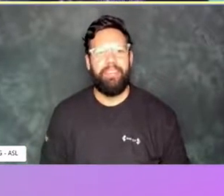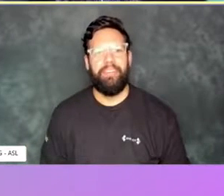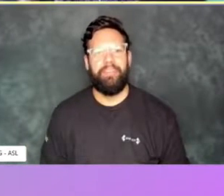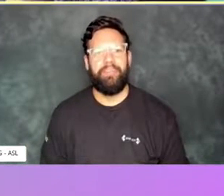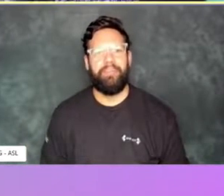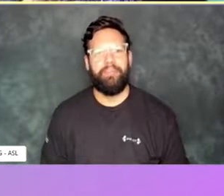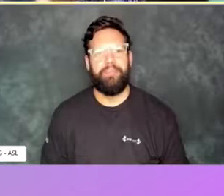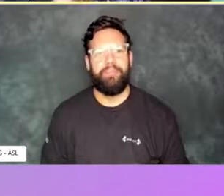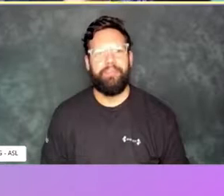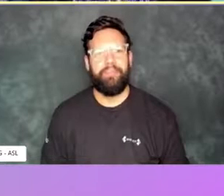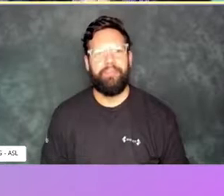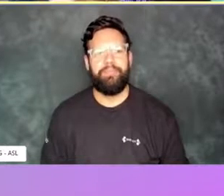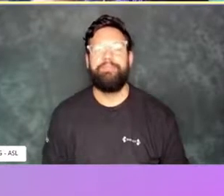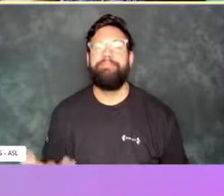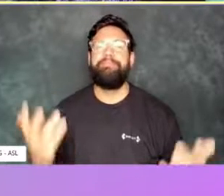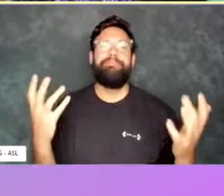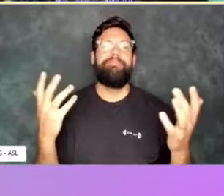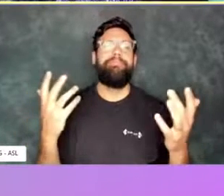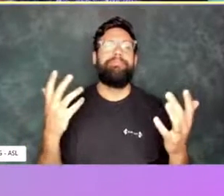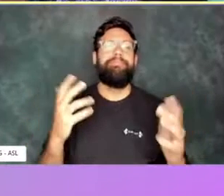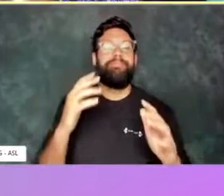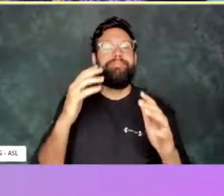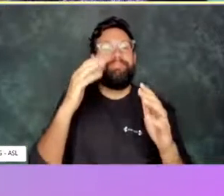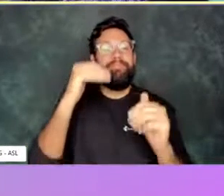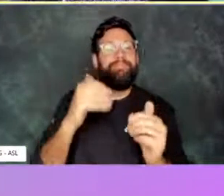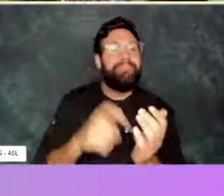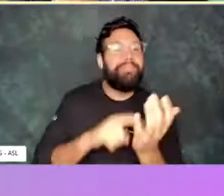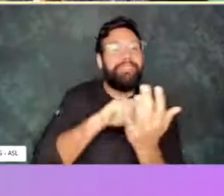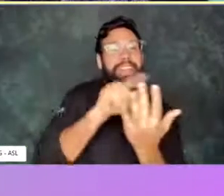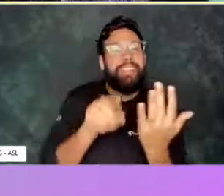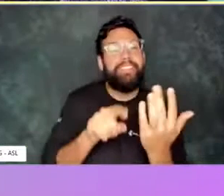out your success. Scream your accolades.